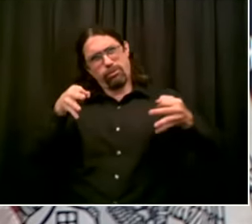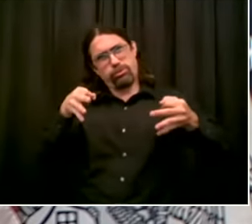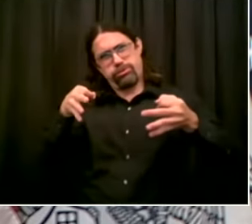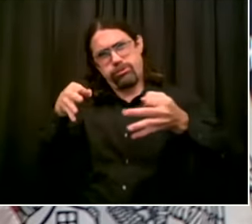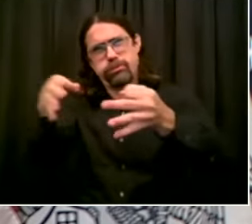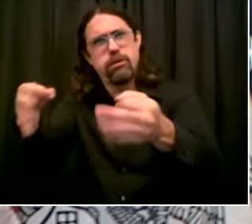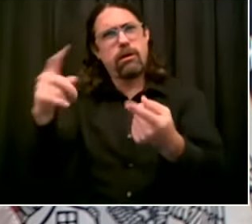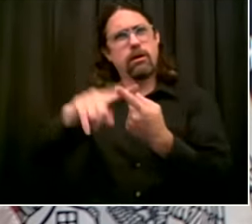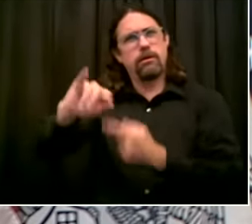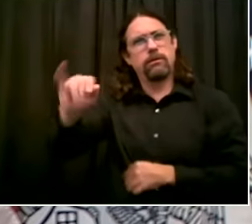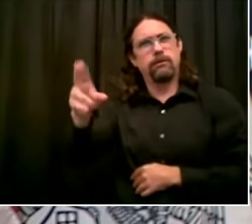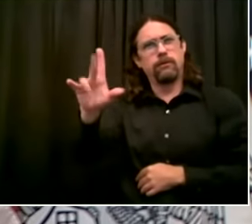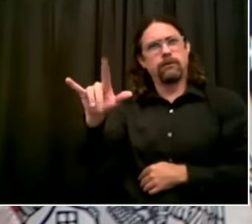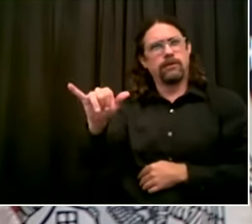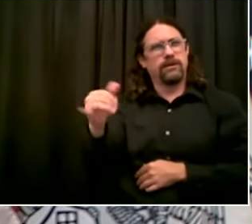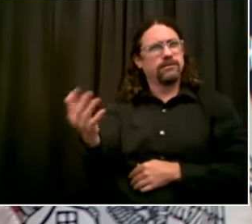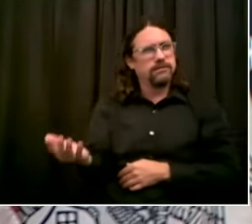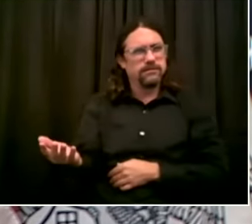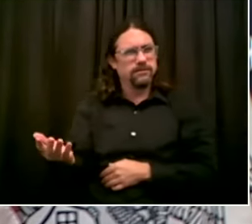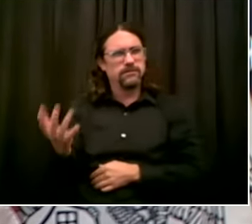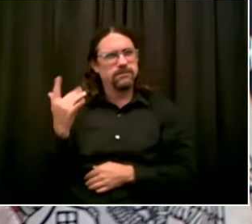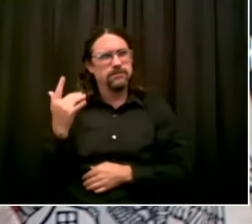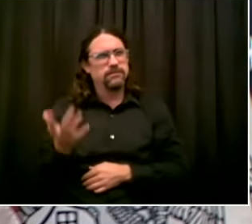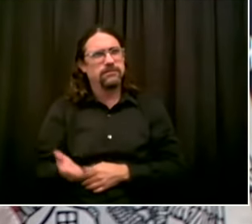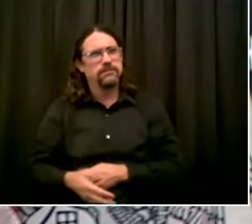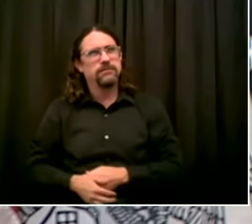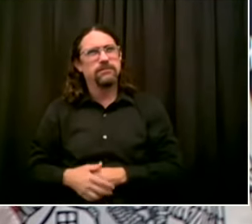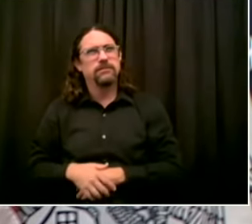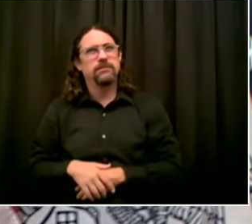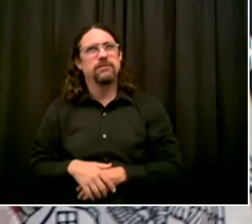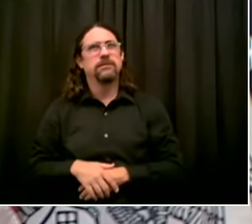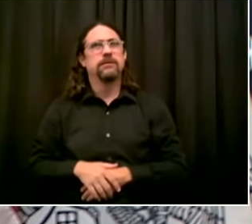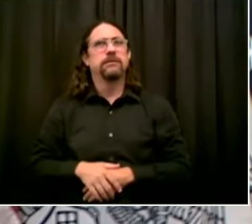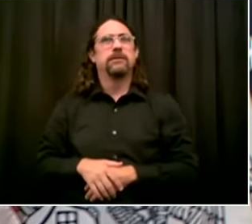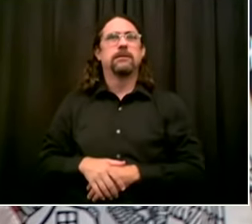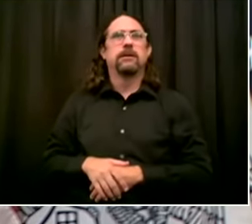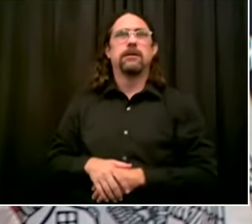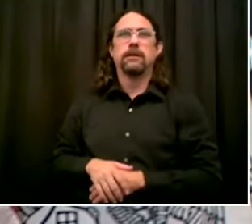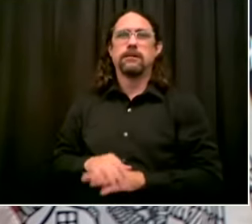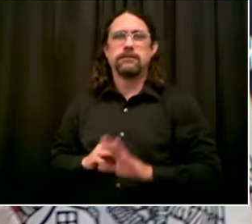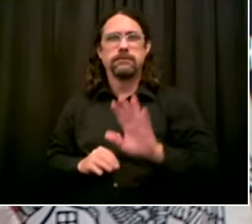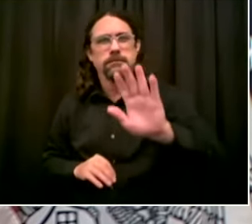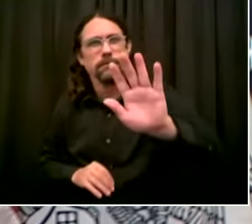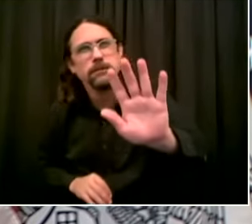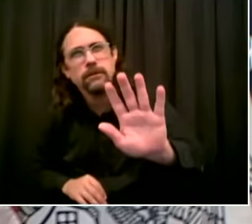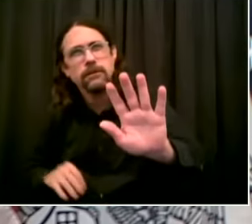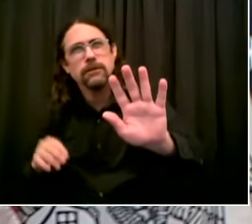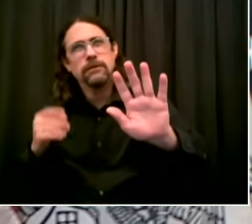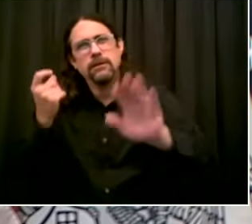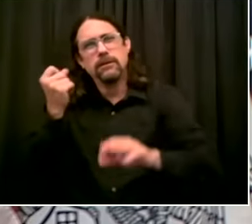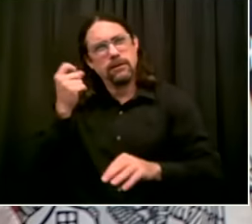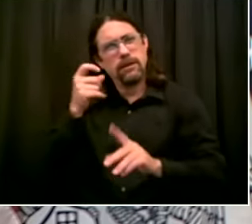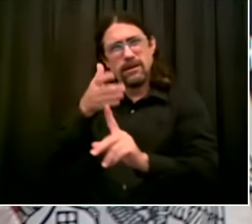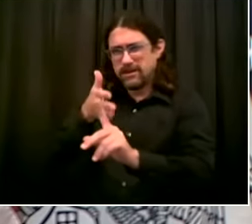IS IMPORTANT TO EXAMINE IT AND LEARN FROM . IT WHT AER VETHE COUNCIL NEEDS WE WILL GET THEM.